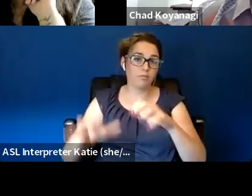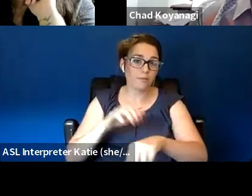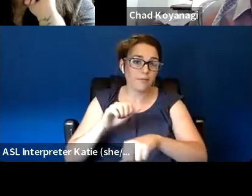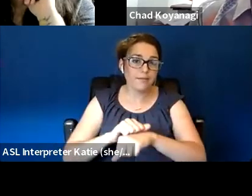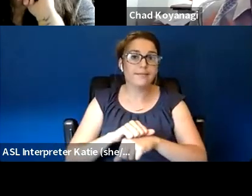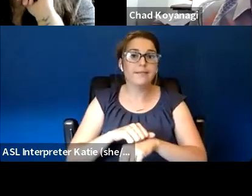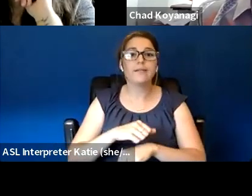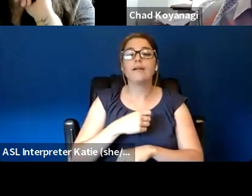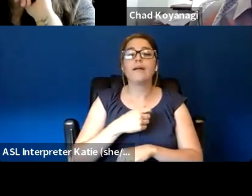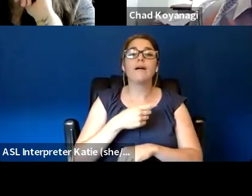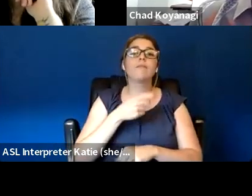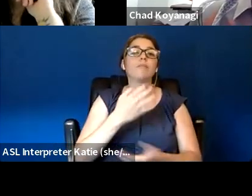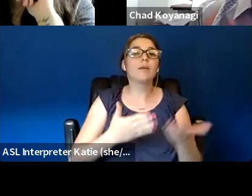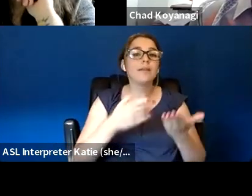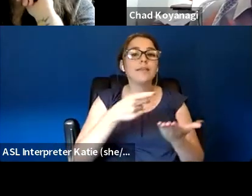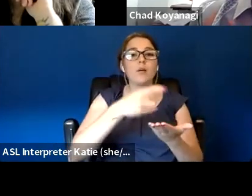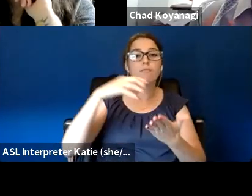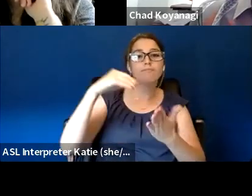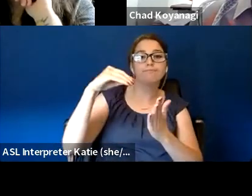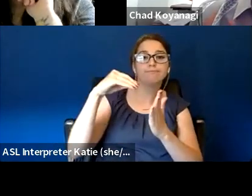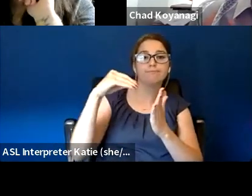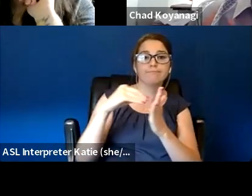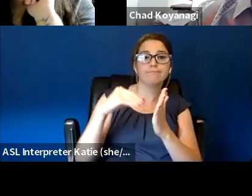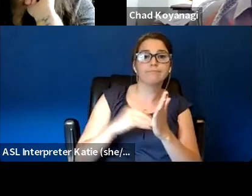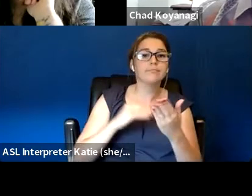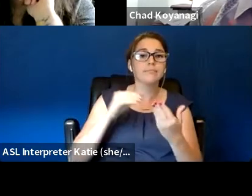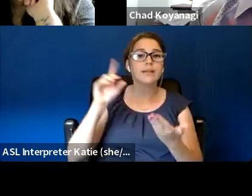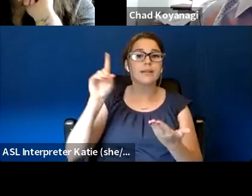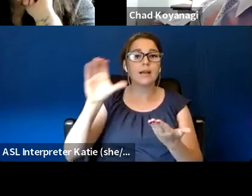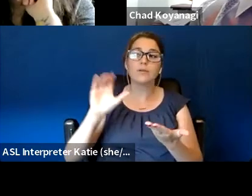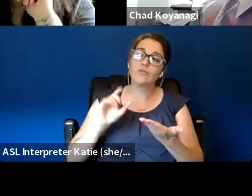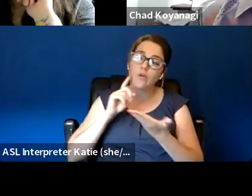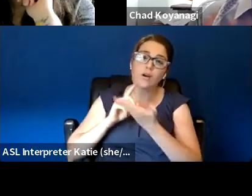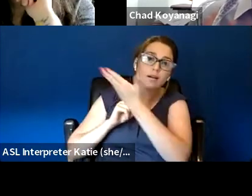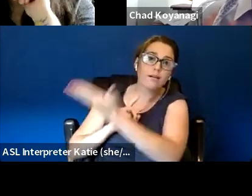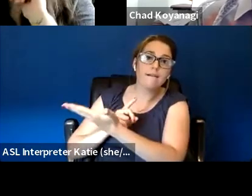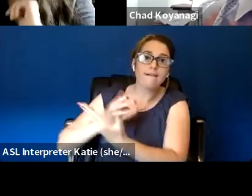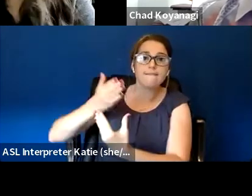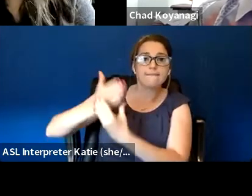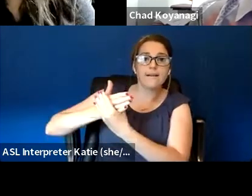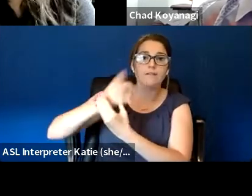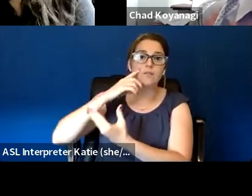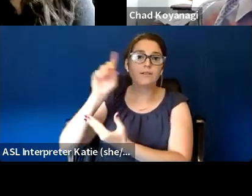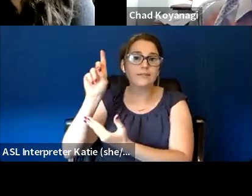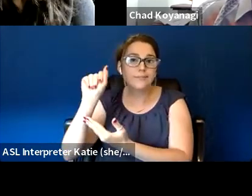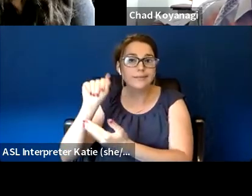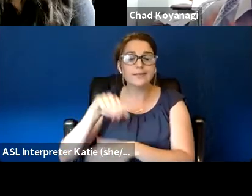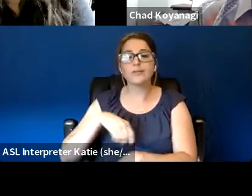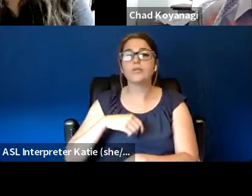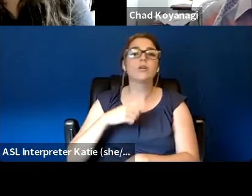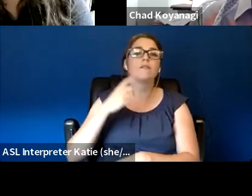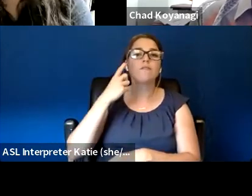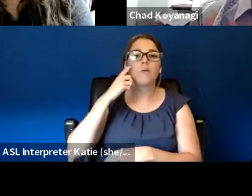or to support them in their medical needs, we can make appointments